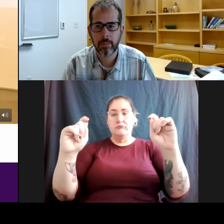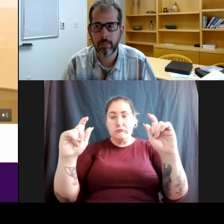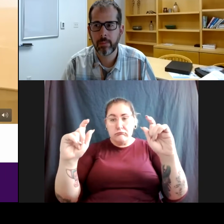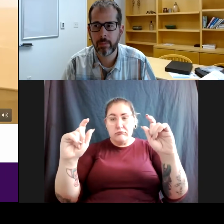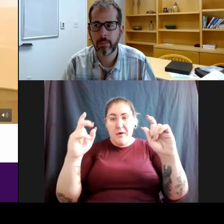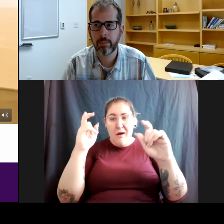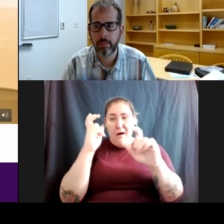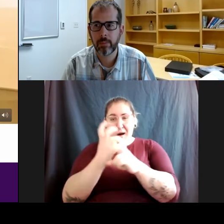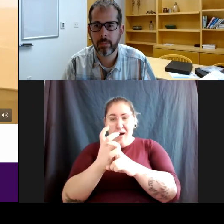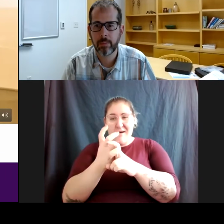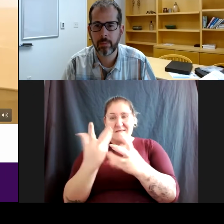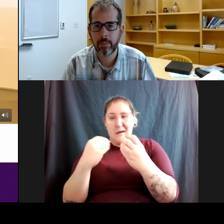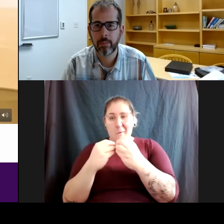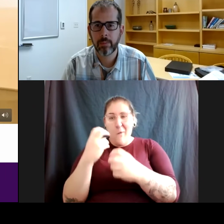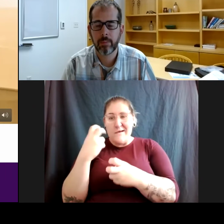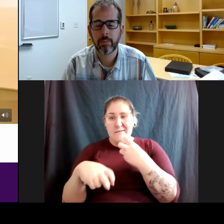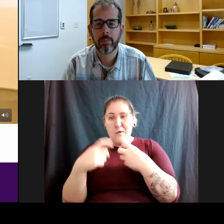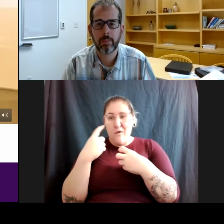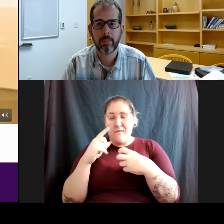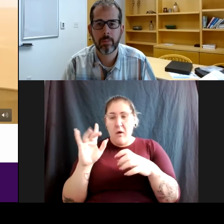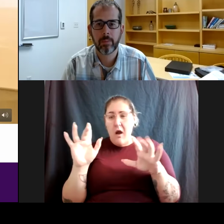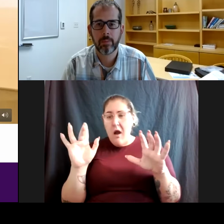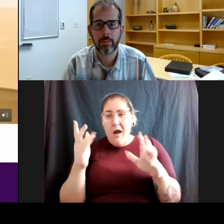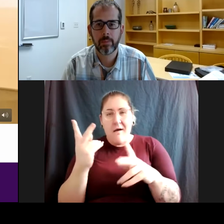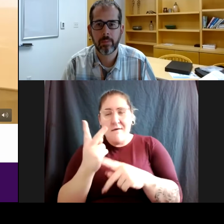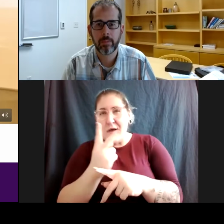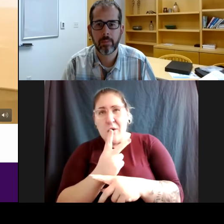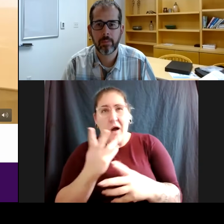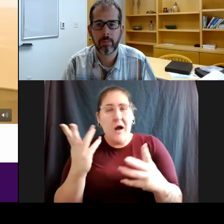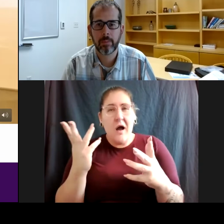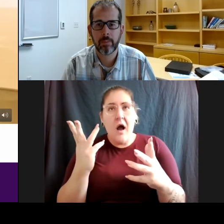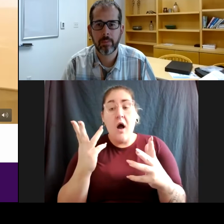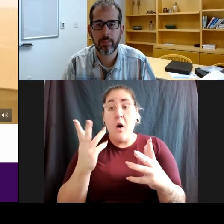that is a more difficult experience. Because the actual scope, the area, the touch target